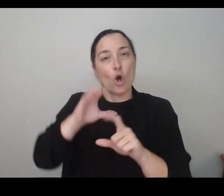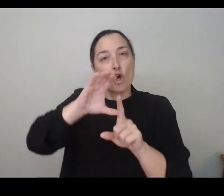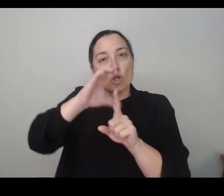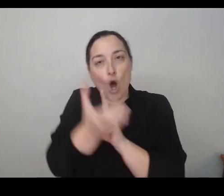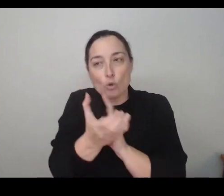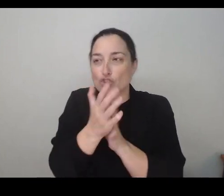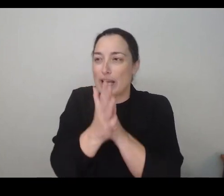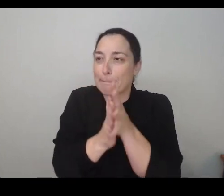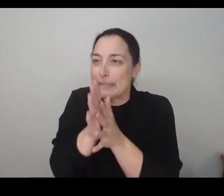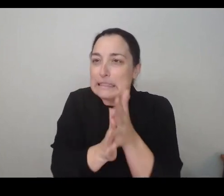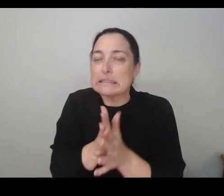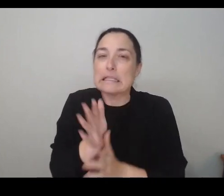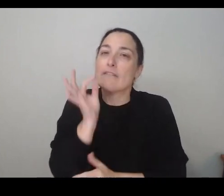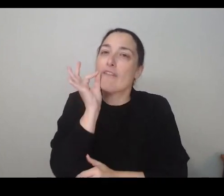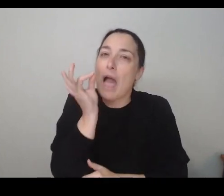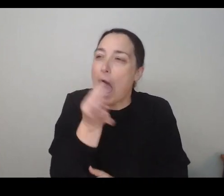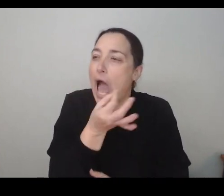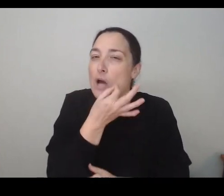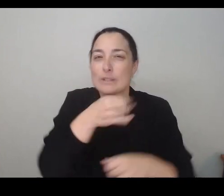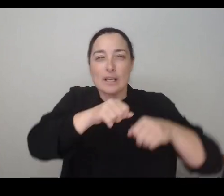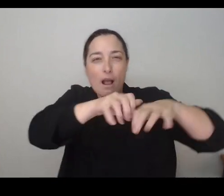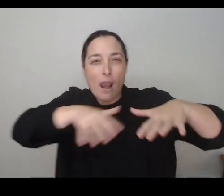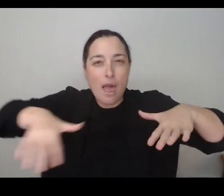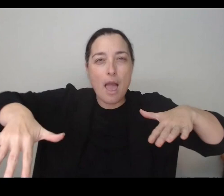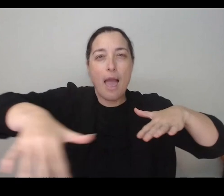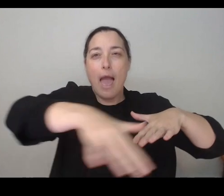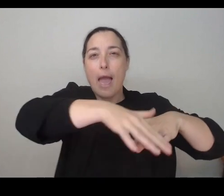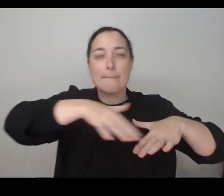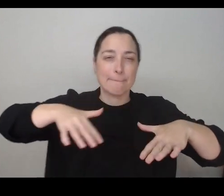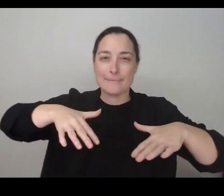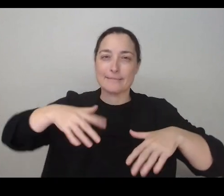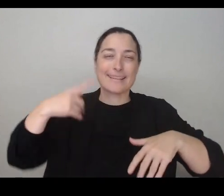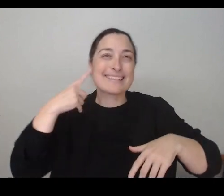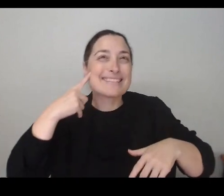culture was the land, culture was the sounds, the dancers, the movements and so on.